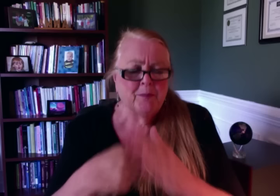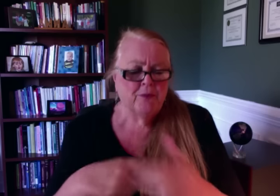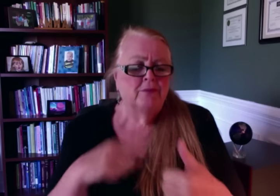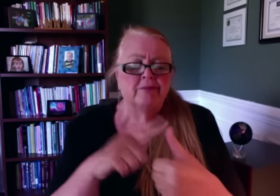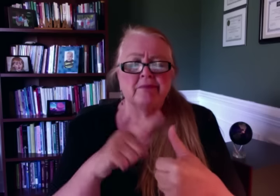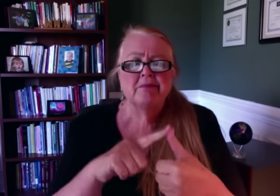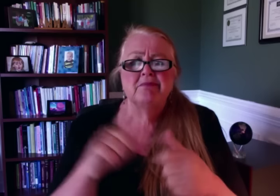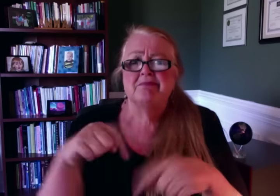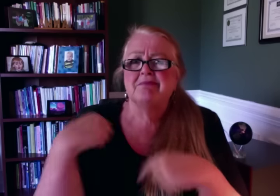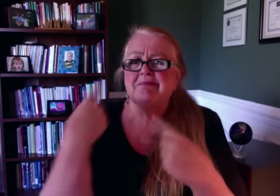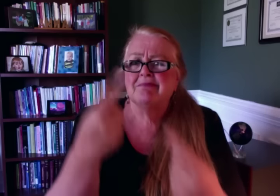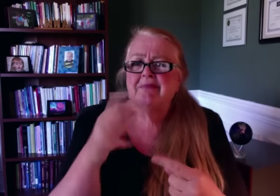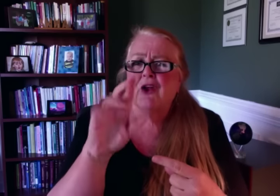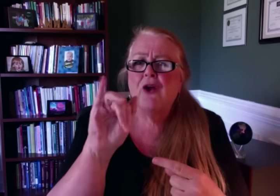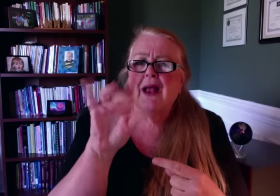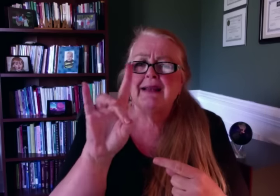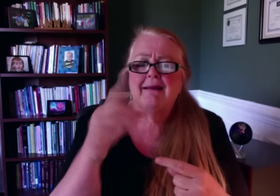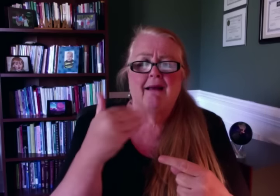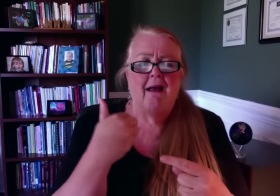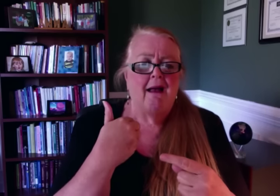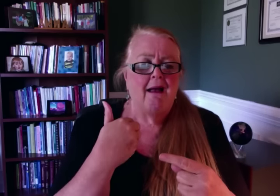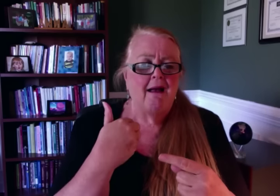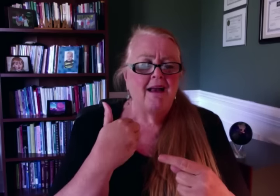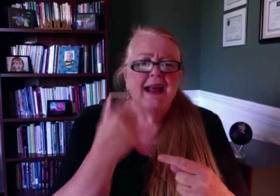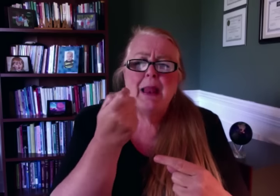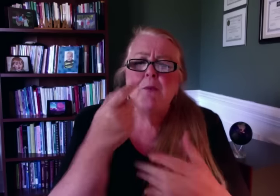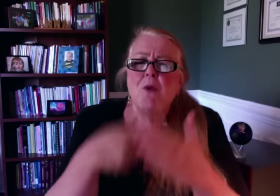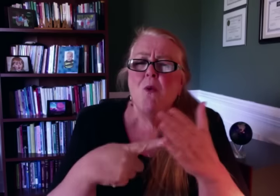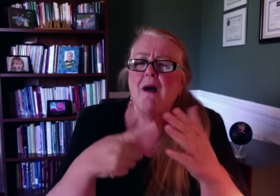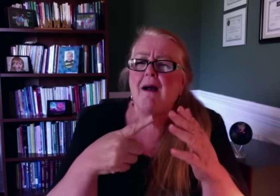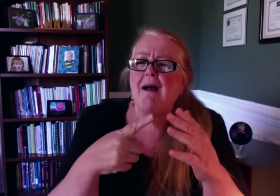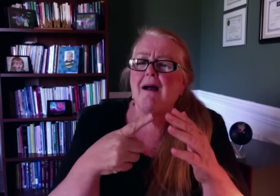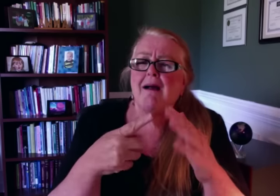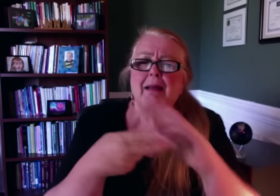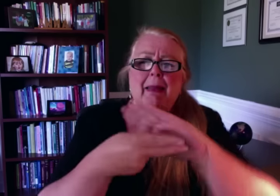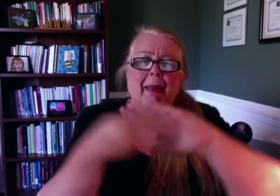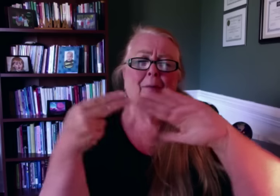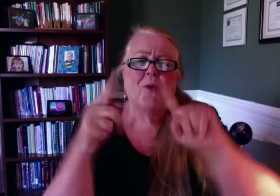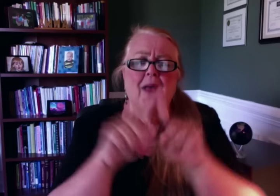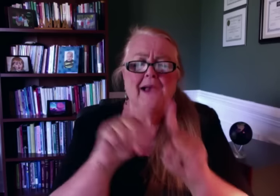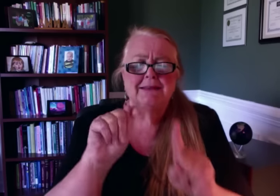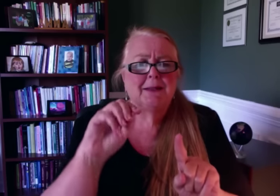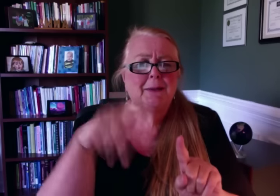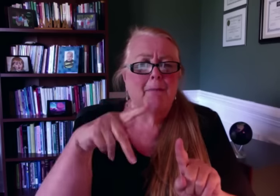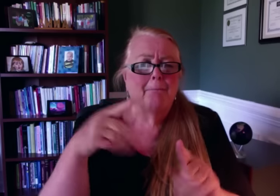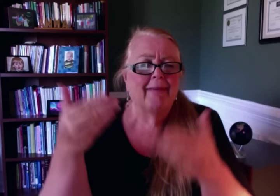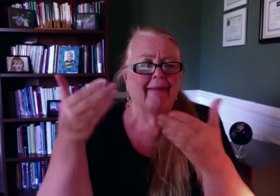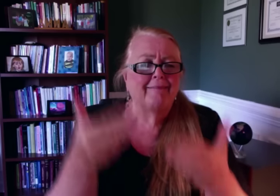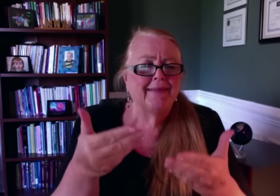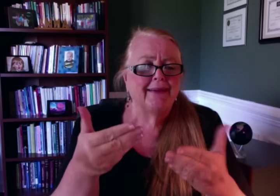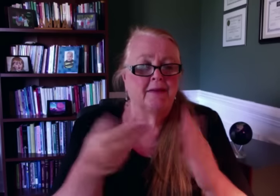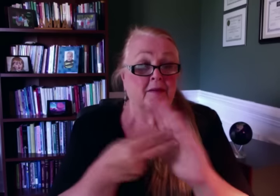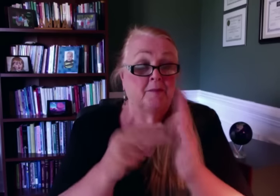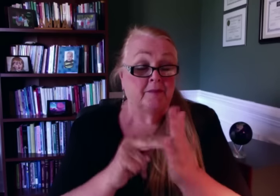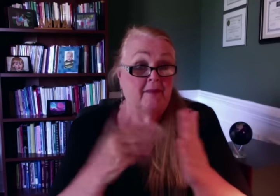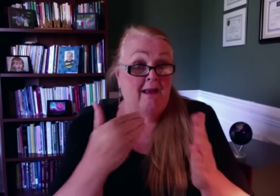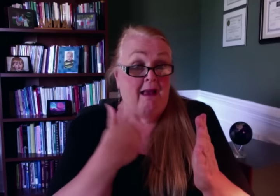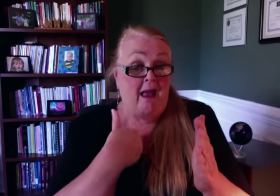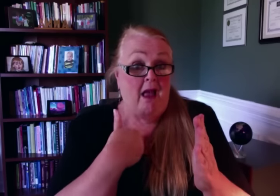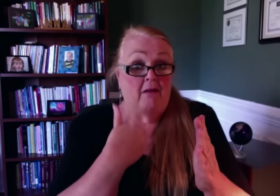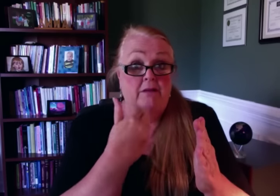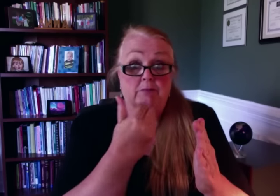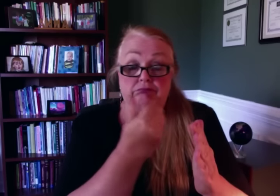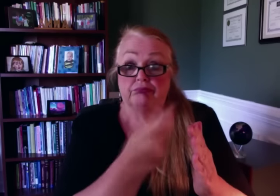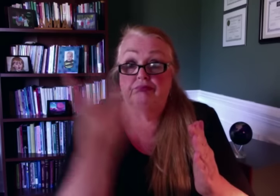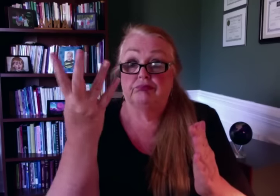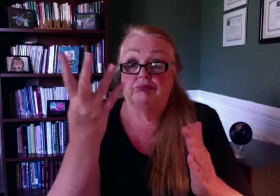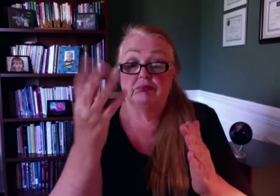For example, the structure was top heavy, meaning that there were a high number of